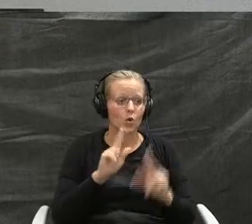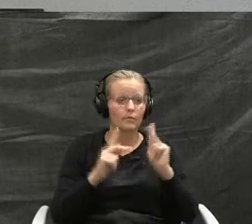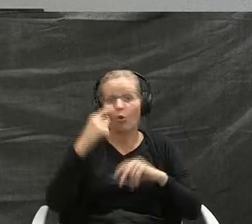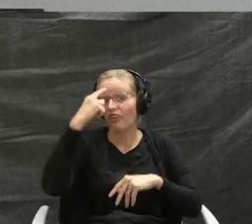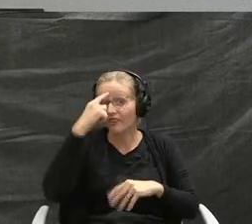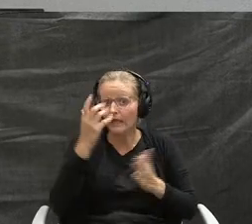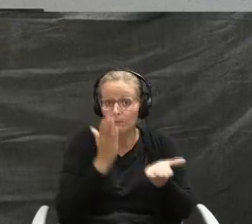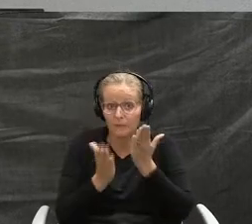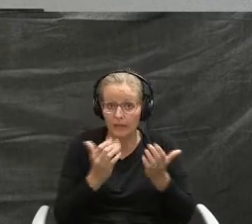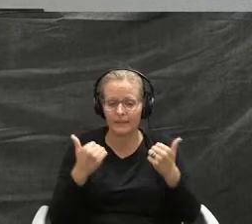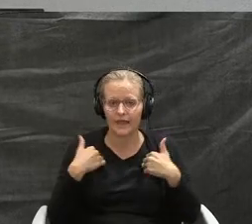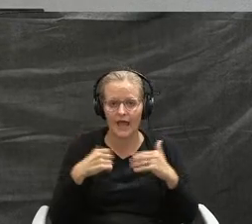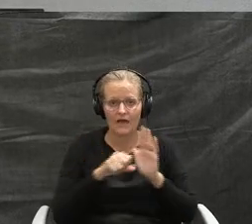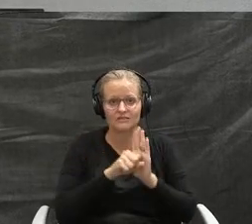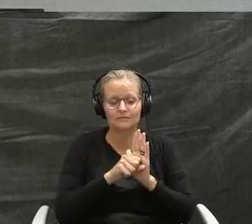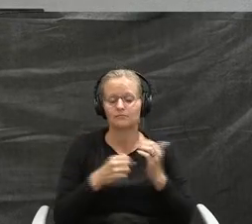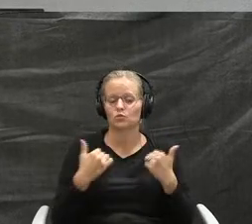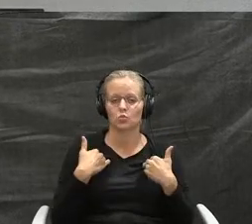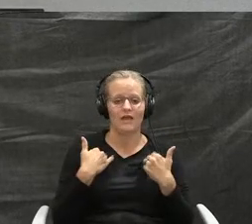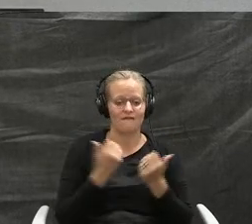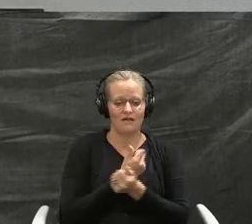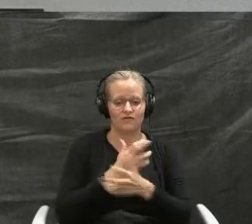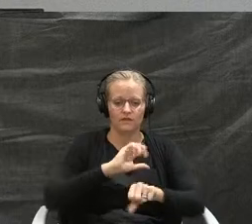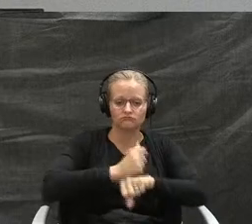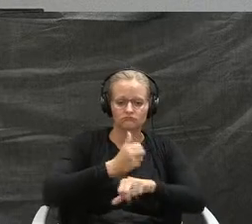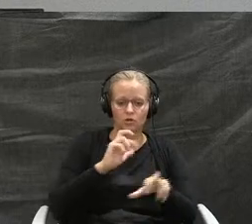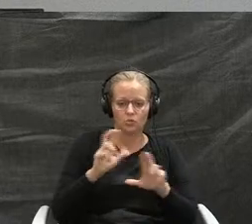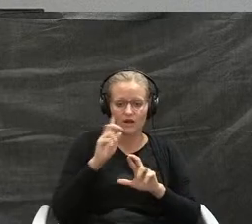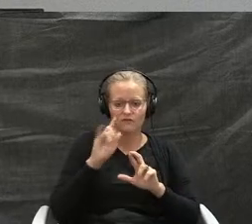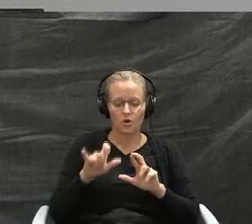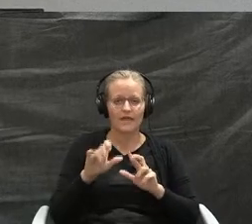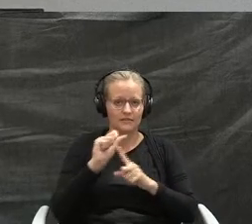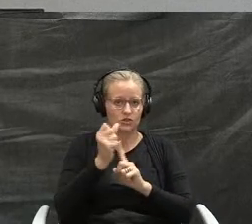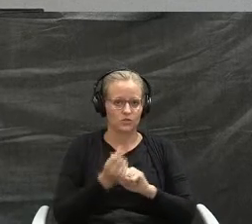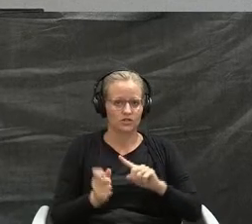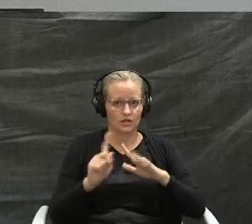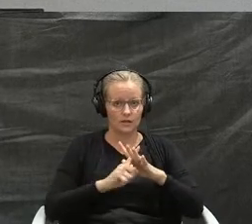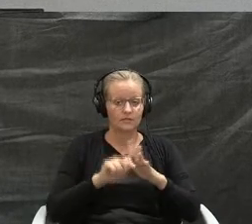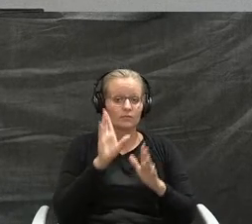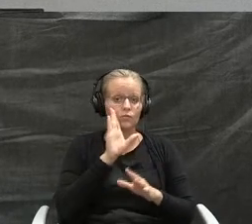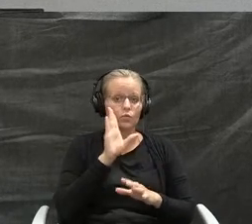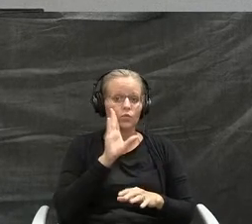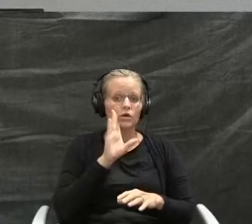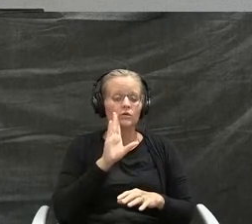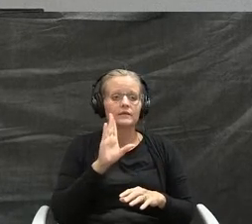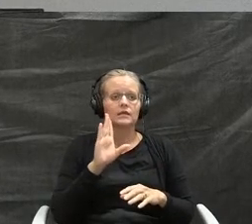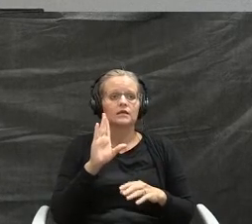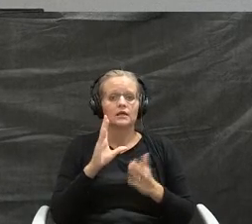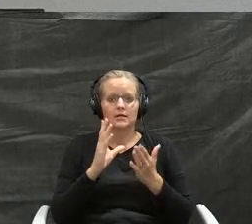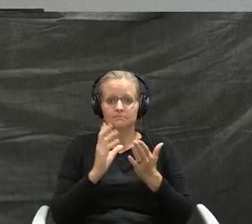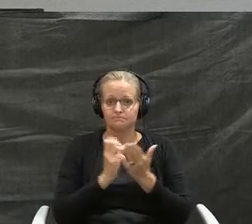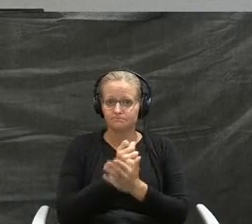And we'll be taking students and adults temperatures frequently and we are expecting that parents will also take their